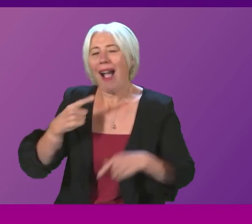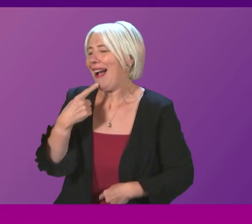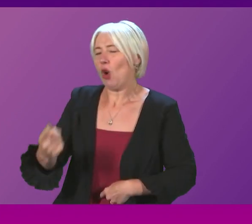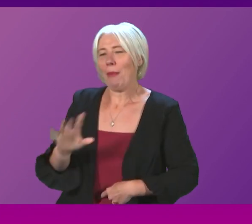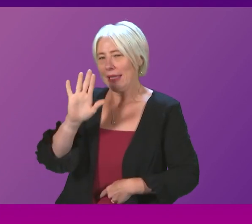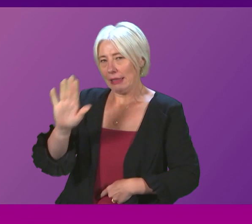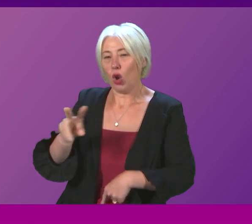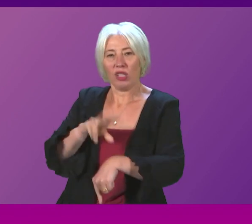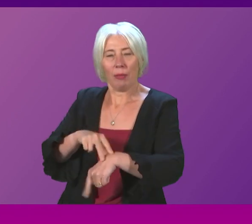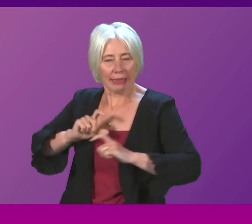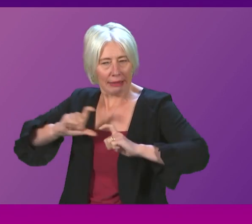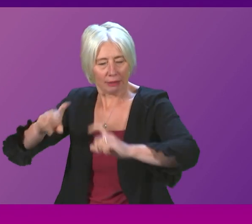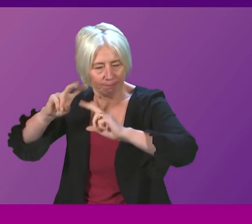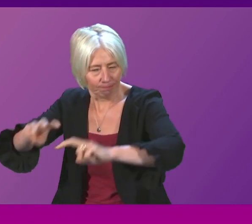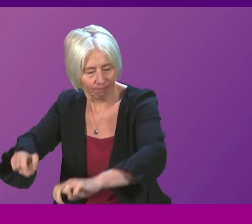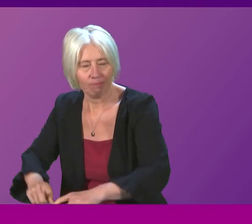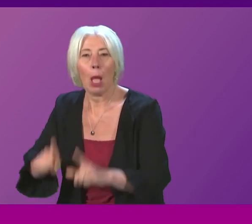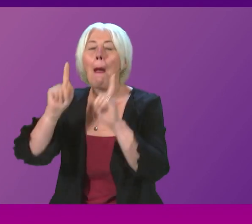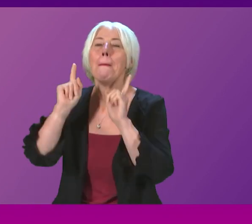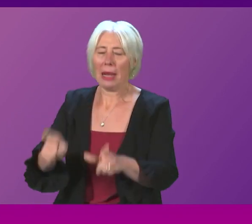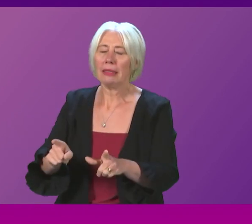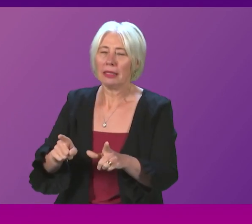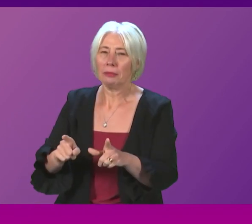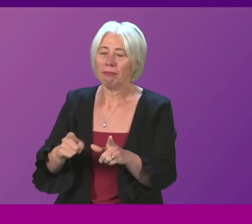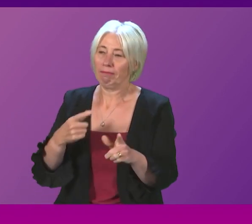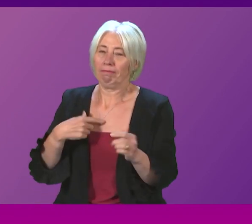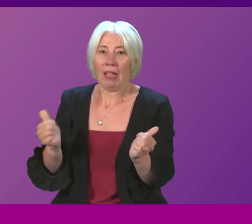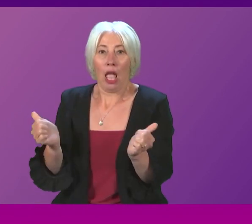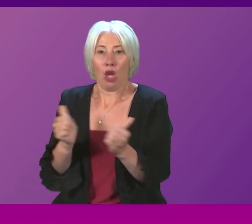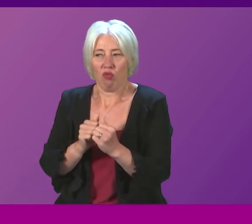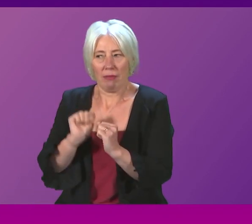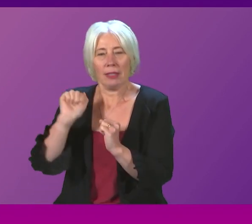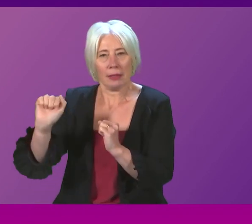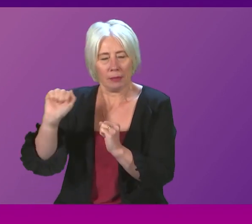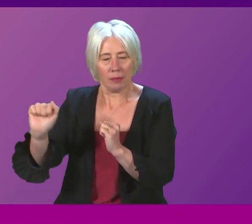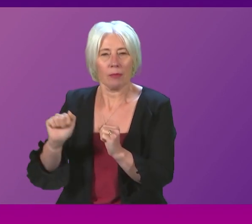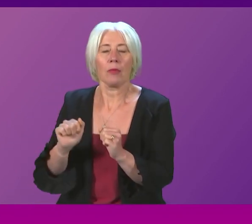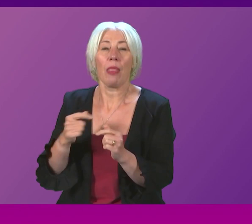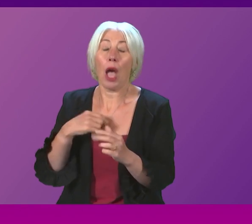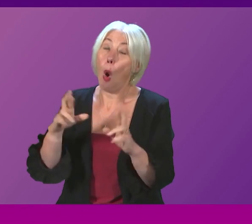Where I will end these remarks, in agreement with the member, is that I really hope that